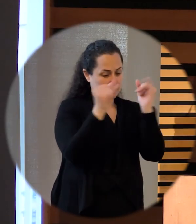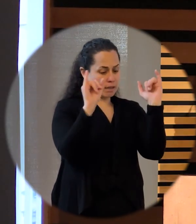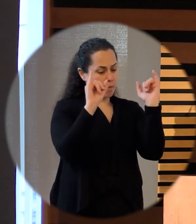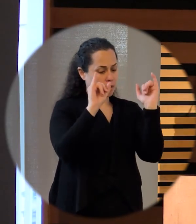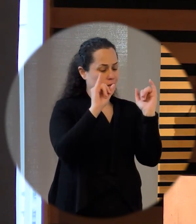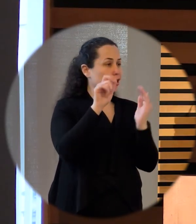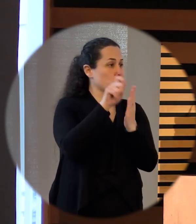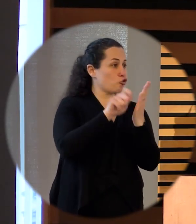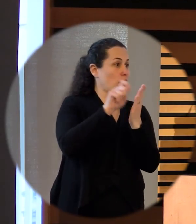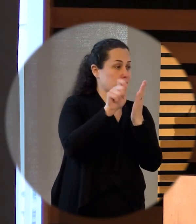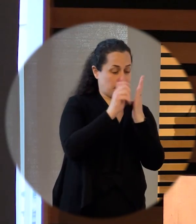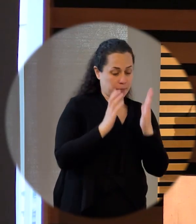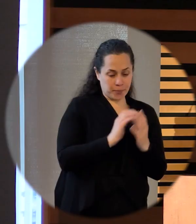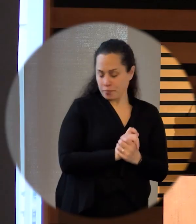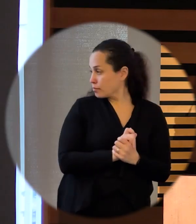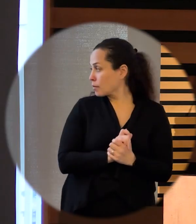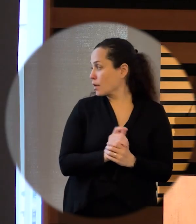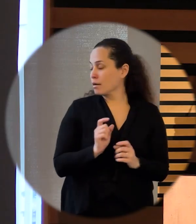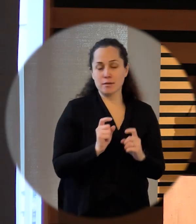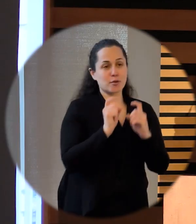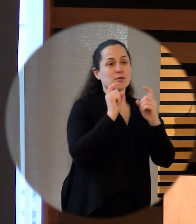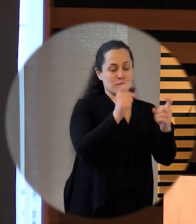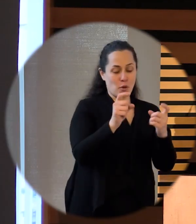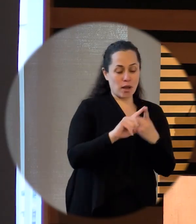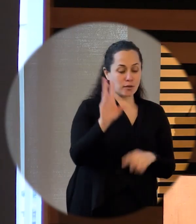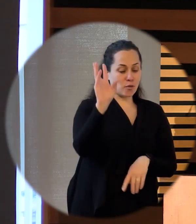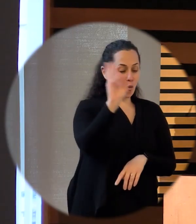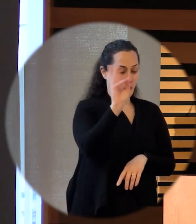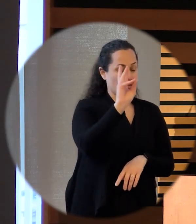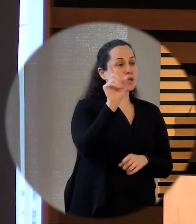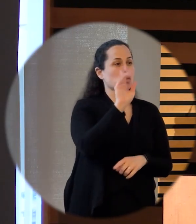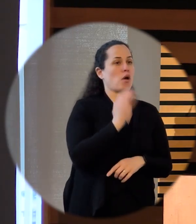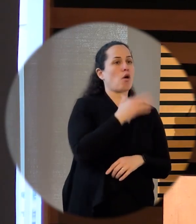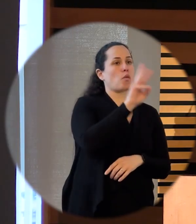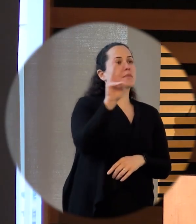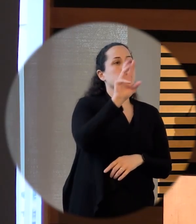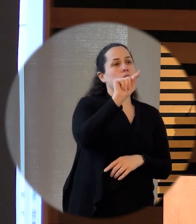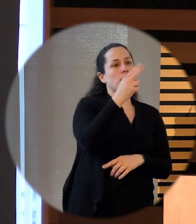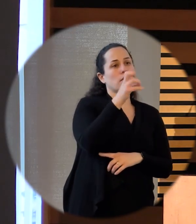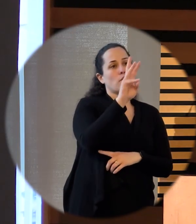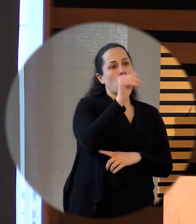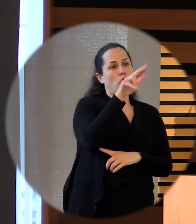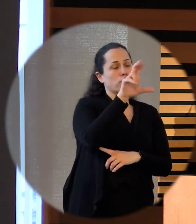fact-based journalism. Donate to the Walrus at thewalrus.ca/support or come by our table in